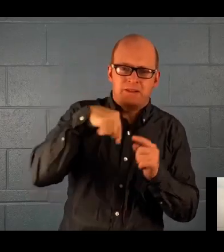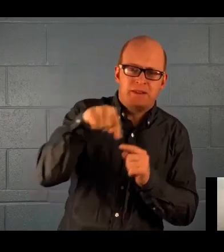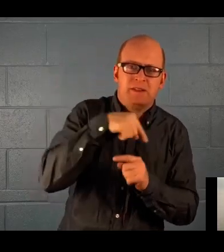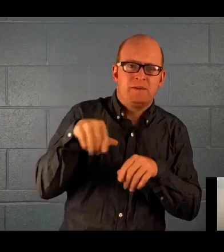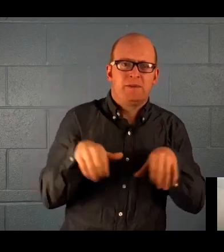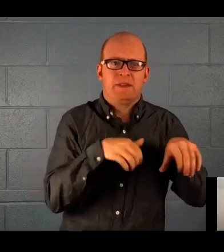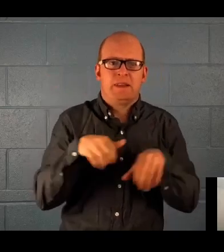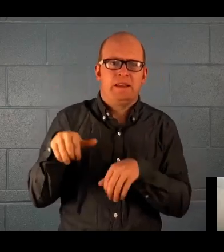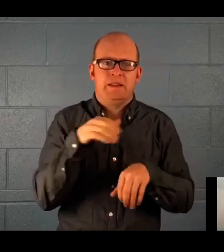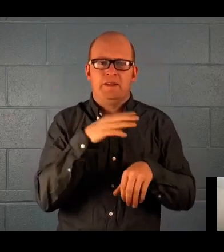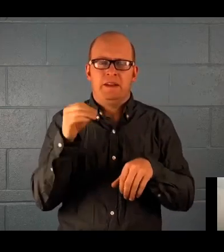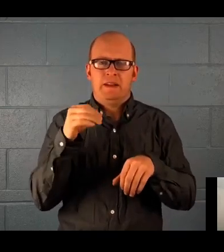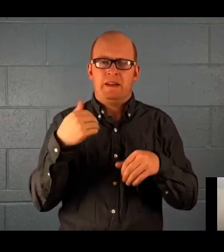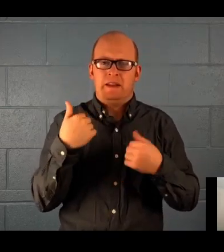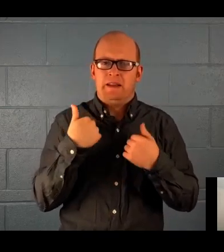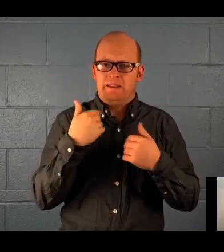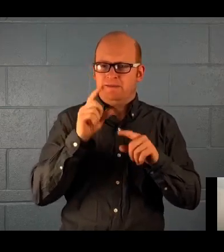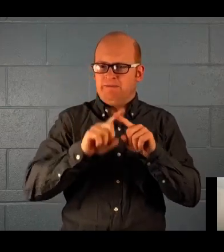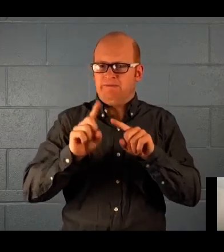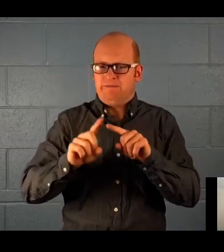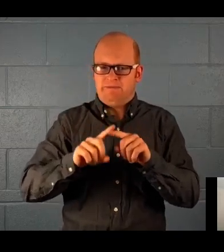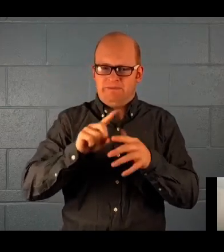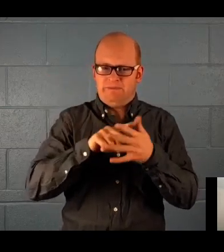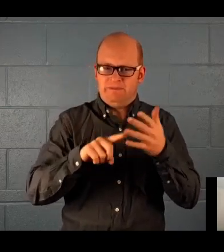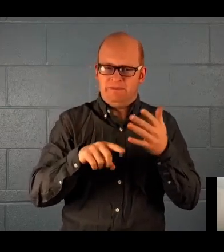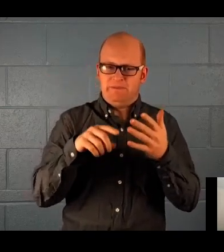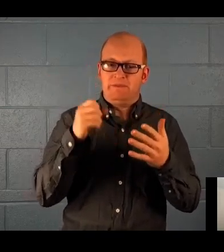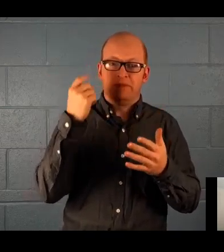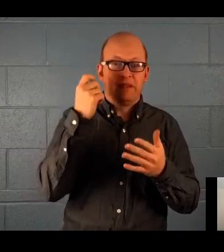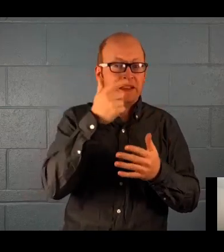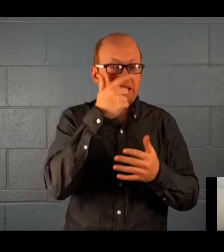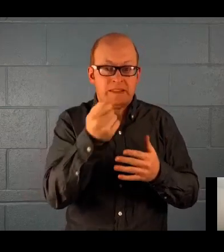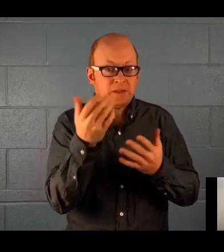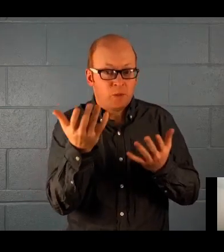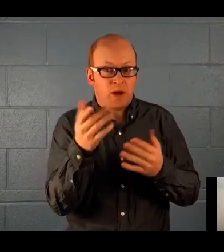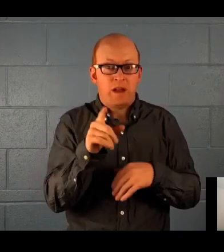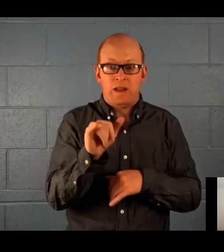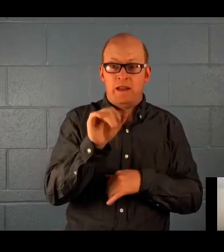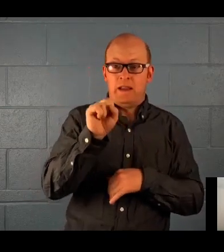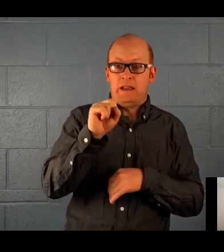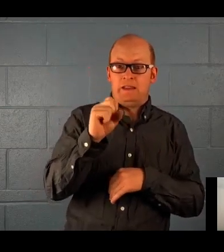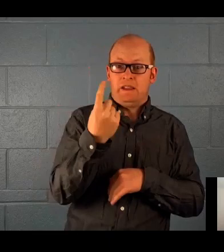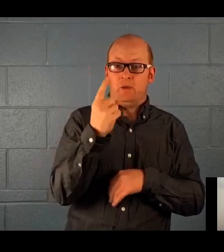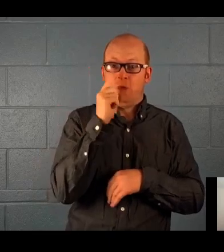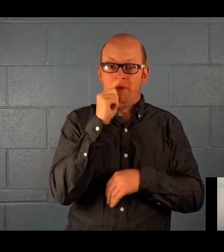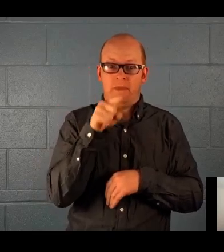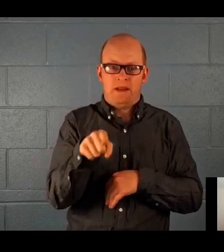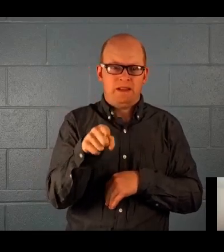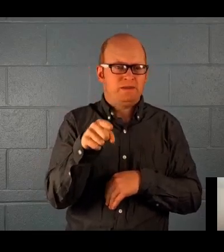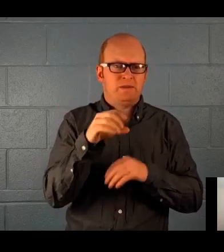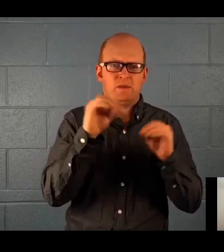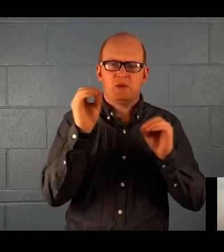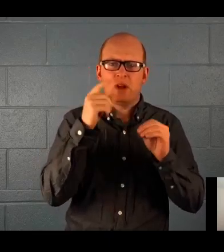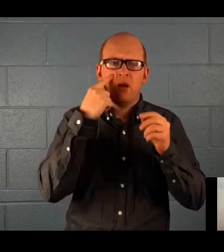Really interesting though is that this mouse does not have any retinal degeneration, and no robust ERG phenotype.